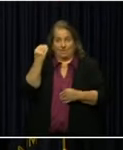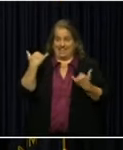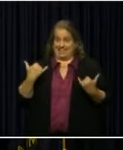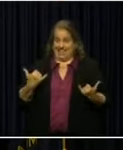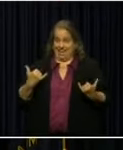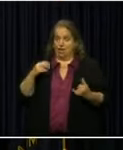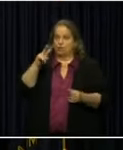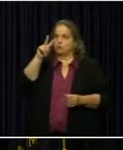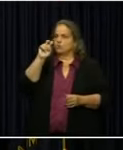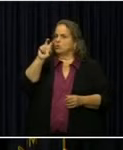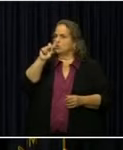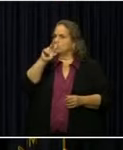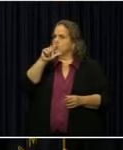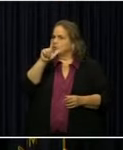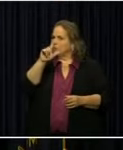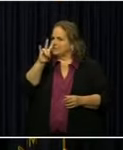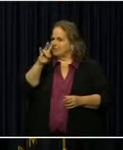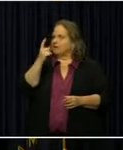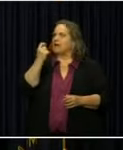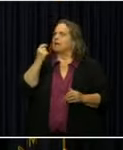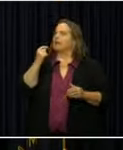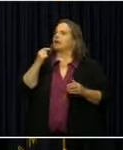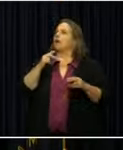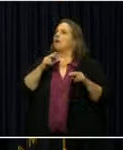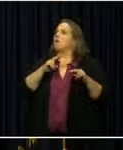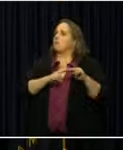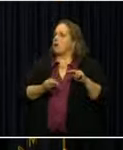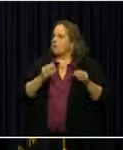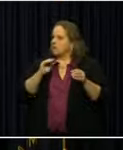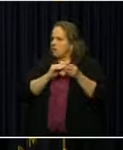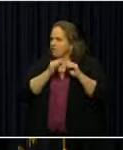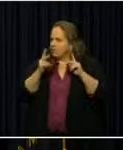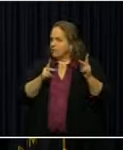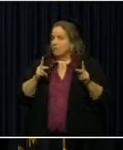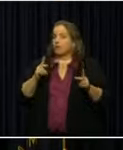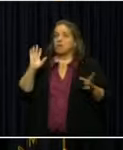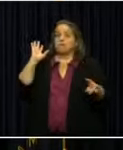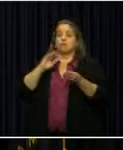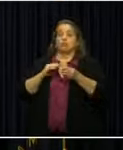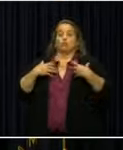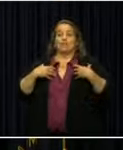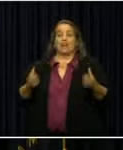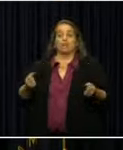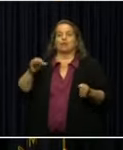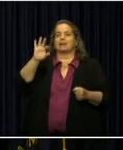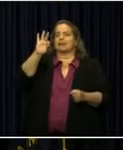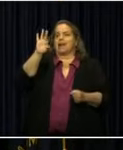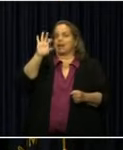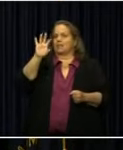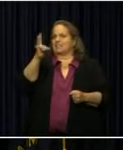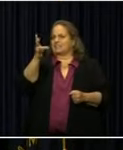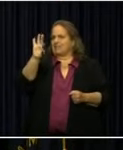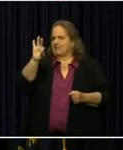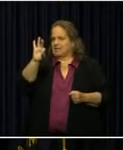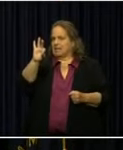FIVE FROM WARREN. FOUR FROM GRAVES AND JEFFERSON. TWO FROM BOYD, CAMPBELL, DAVIS,